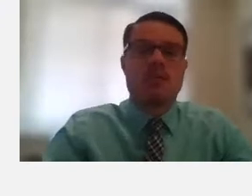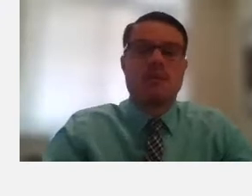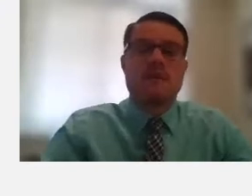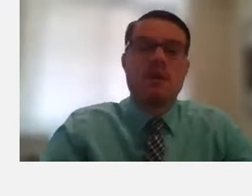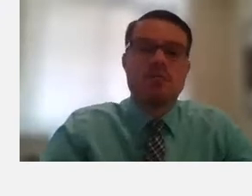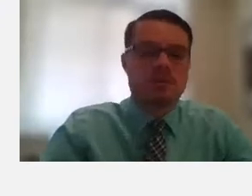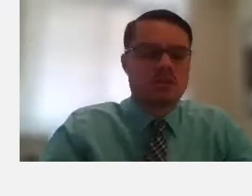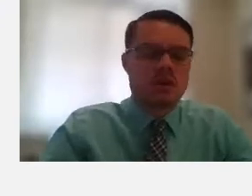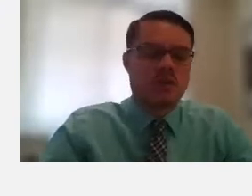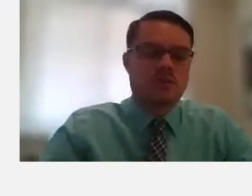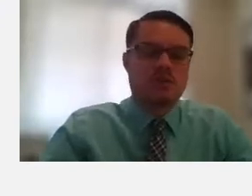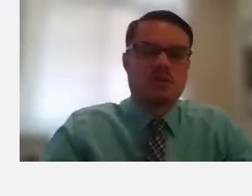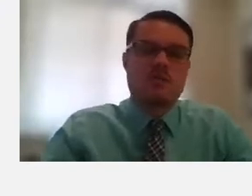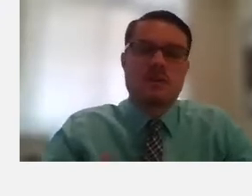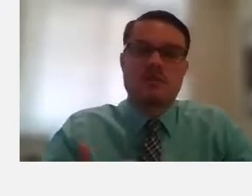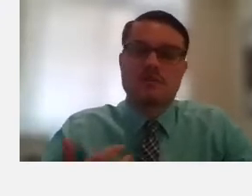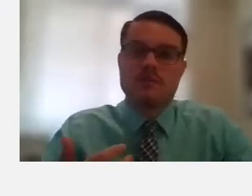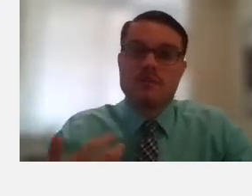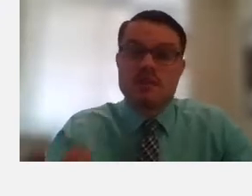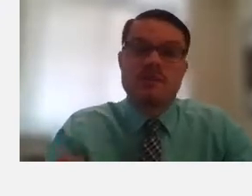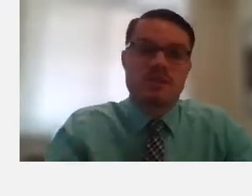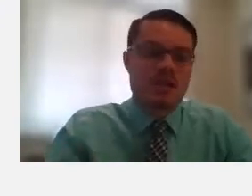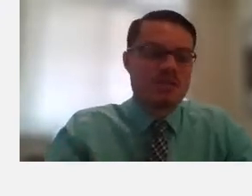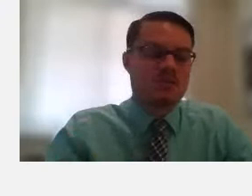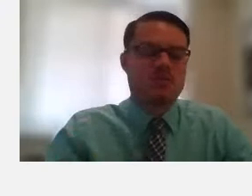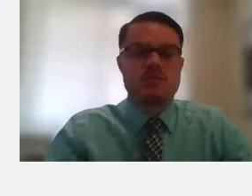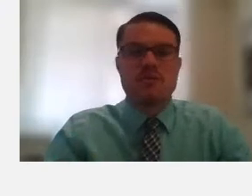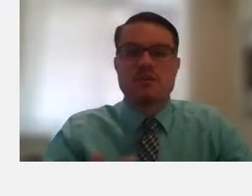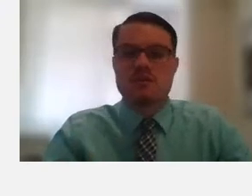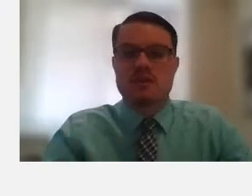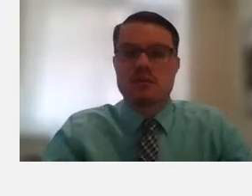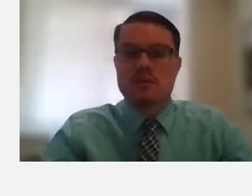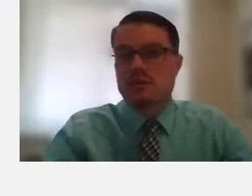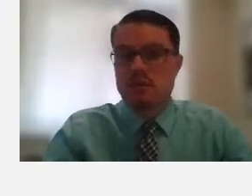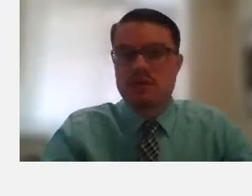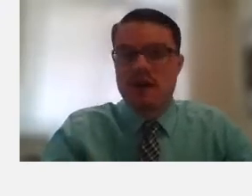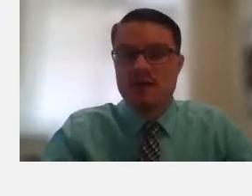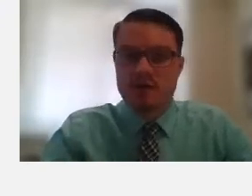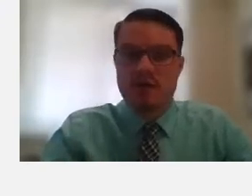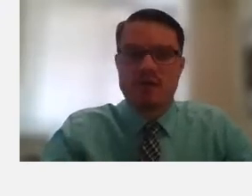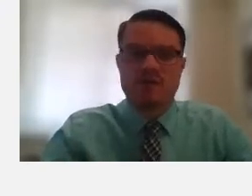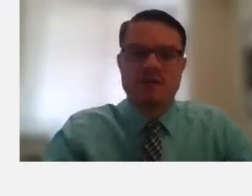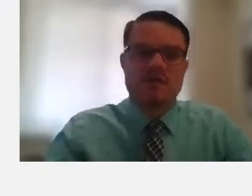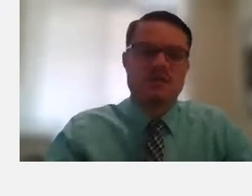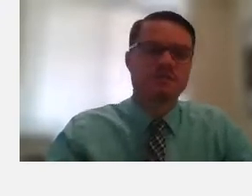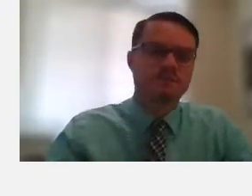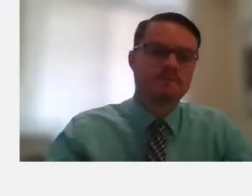in the hopes to make systemic change to the issues that we found through our investigation.